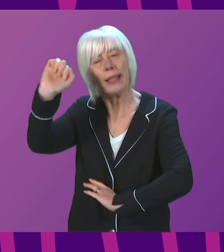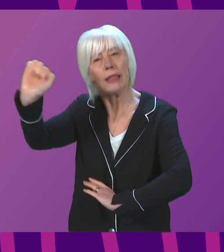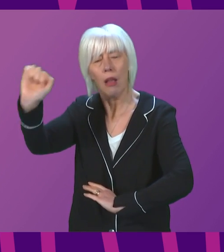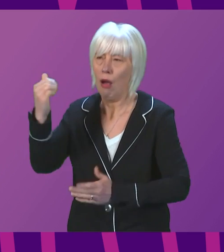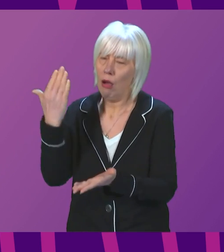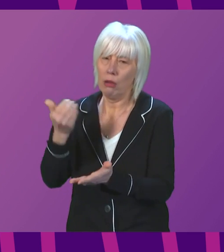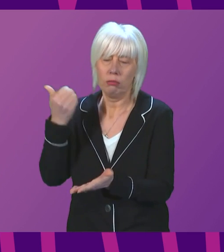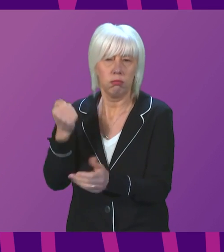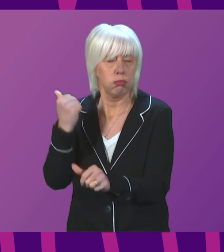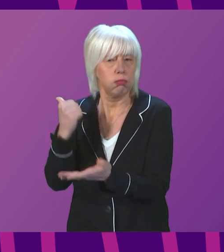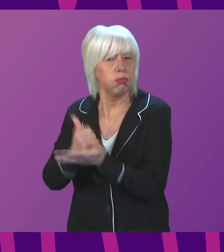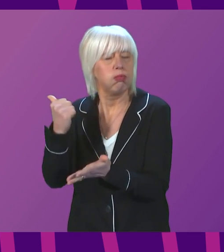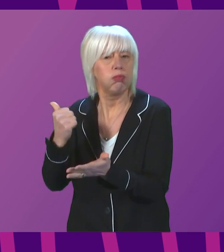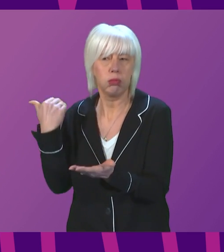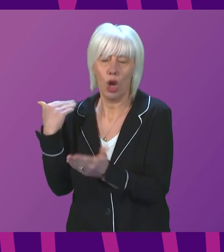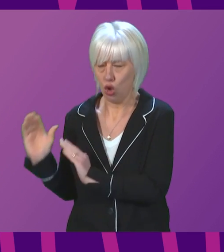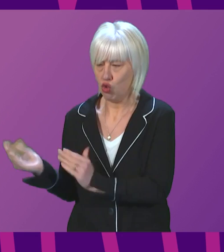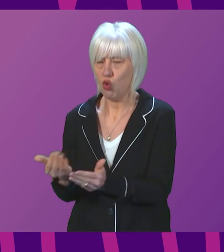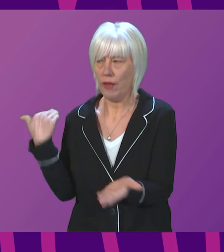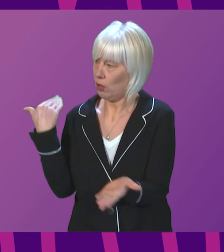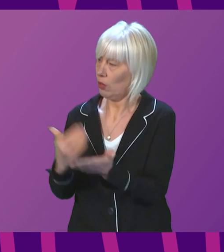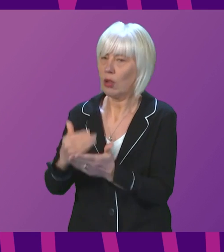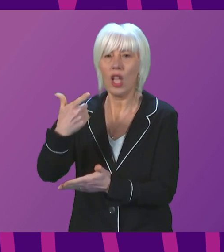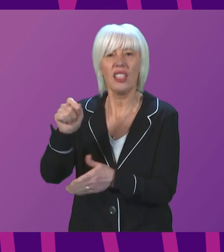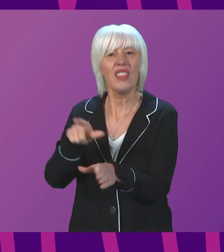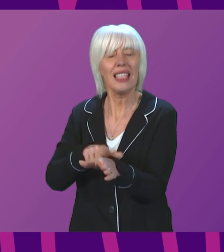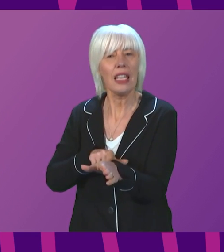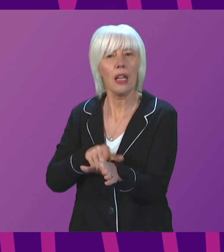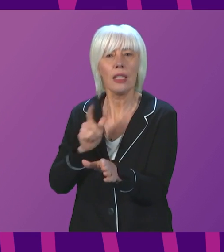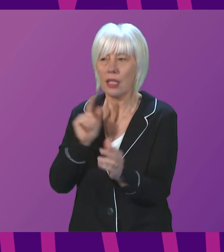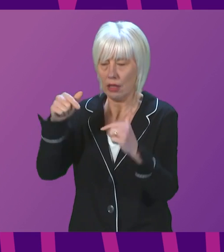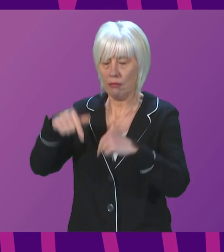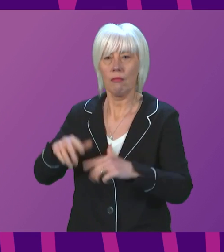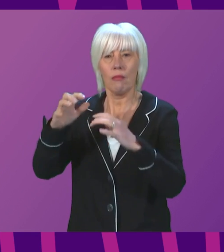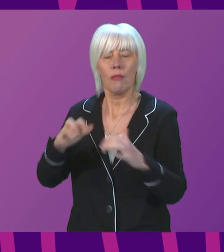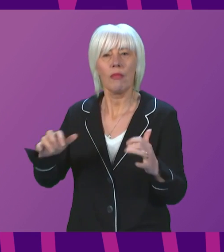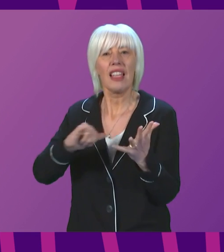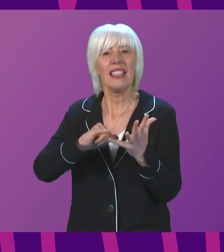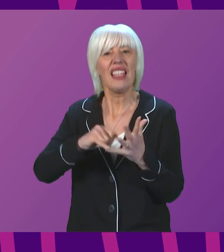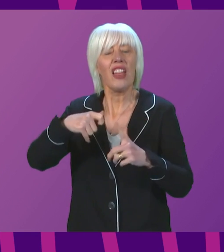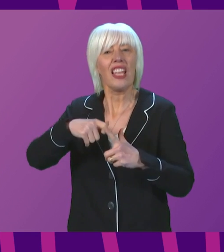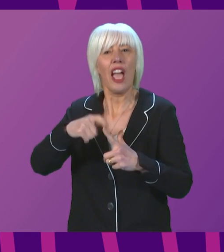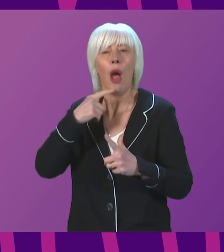over the past 70 years. I was in the chamber yesterday when my colleague Stephen Kerr led a debate on that subject